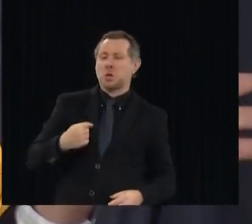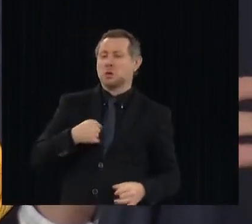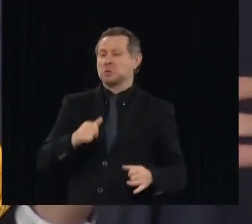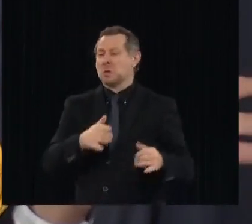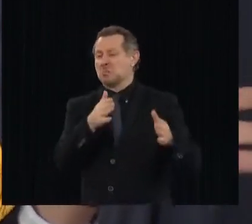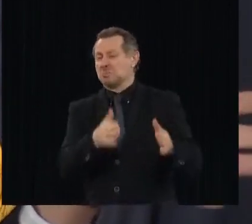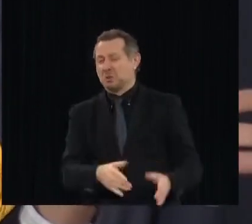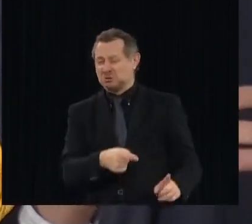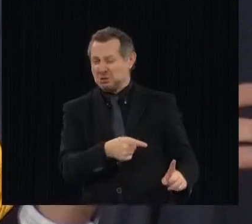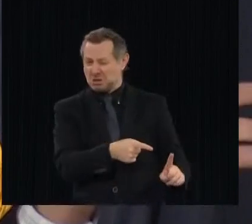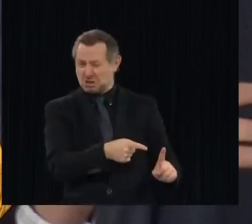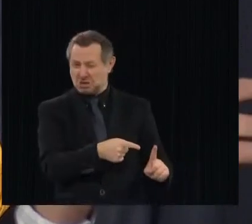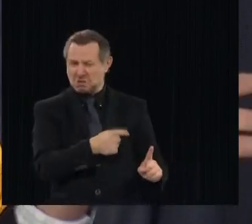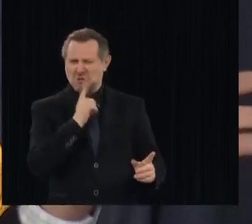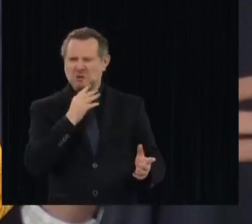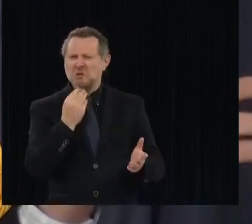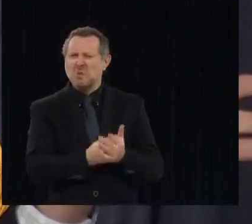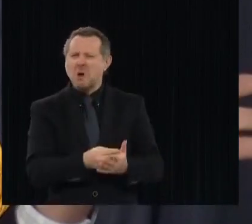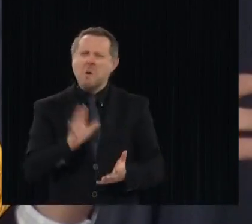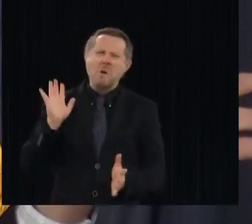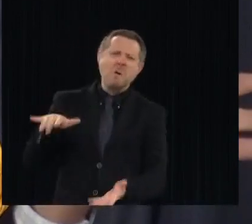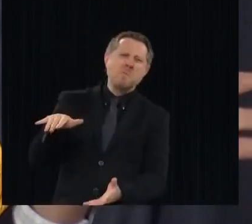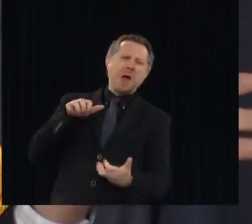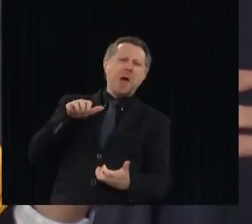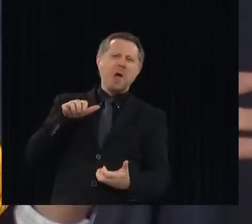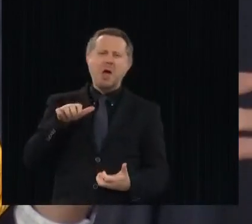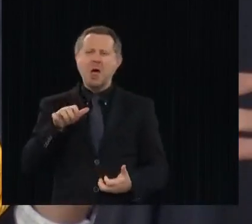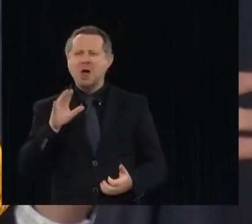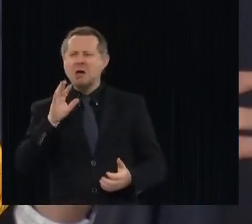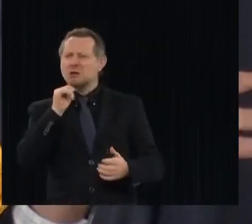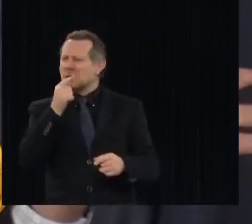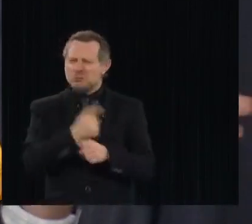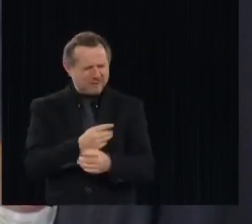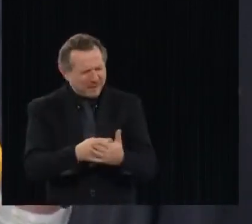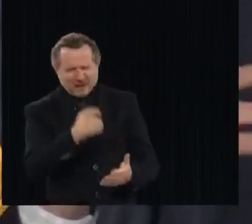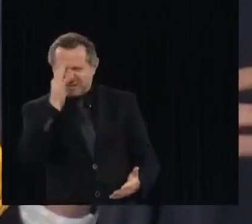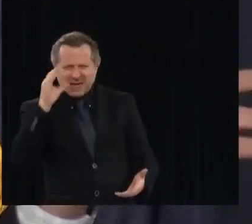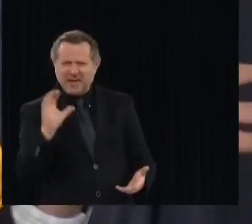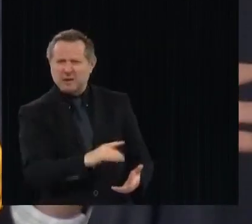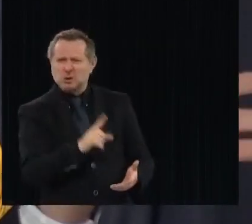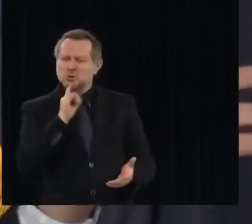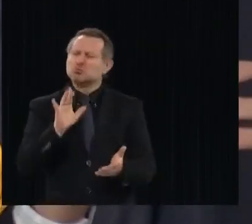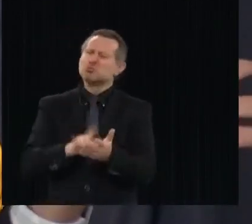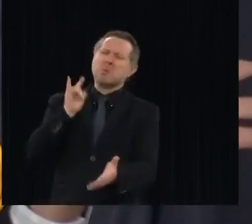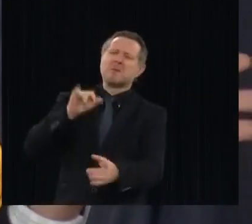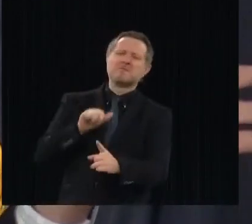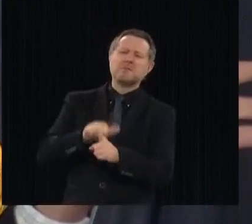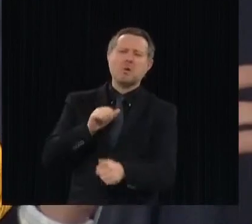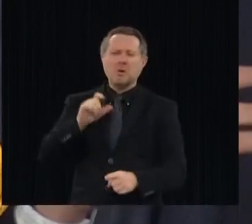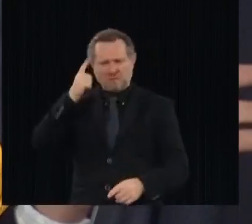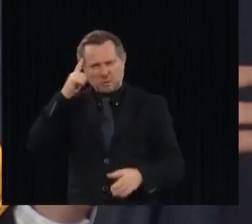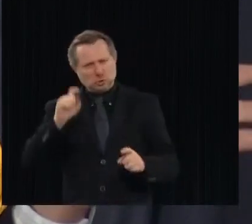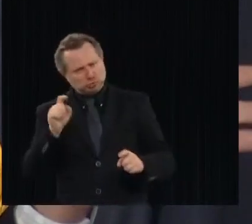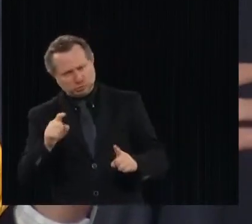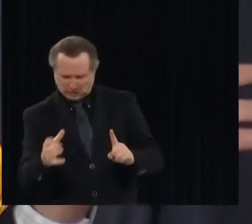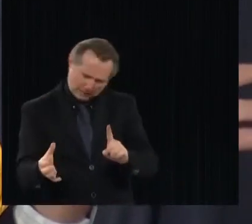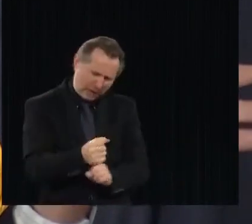SWINGS 30 DAYS FROM NOW WHEN SOMEBODY SAYS, I HAVE JOHN SMITH HERE, WHO GOT AN UNEMPLOYMENT